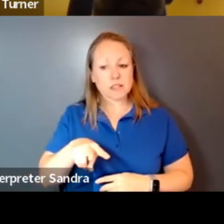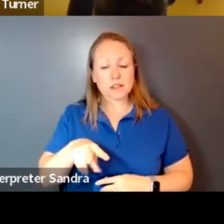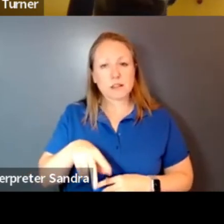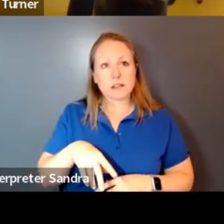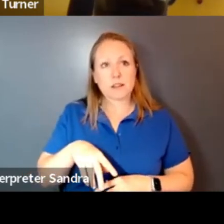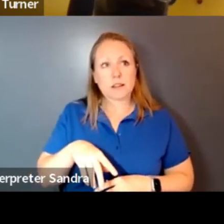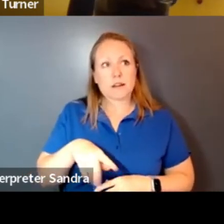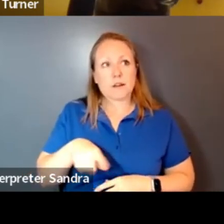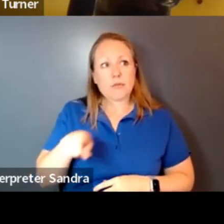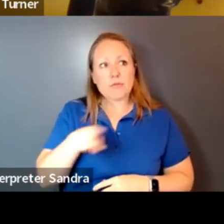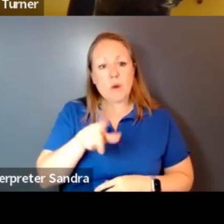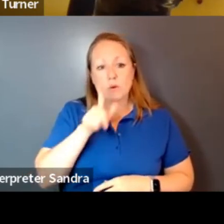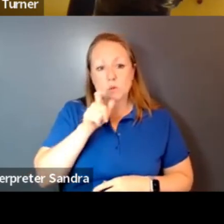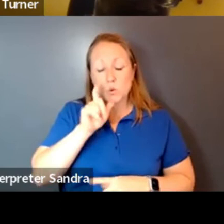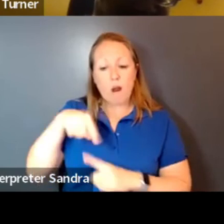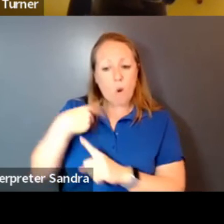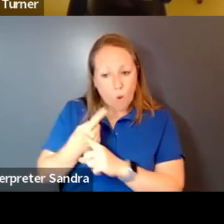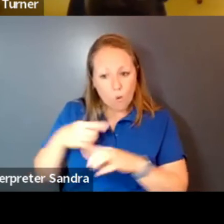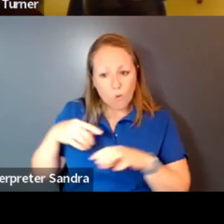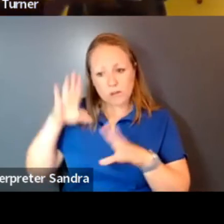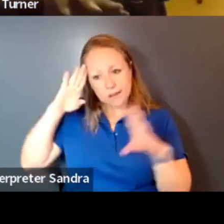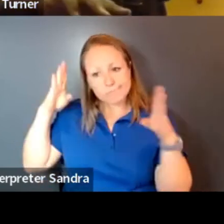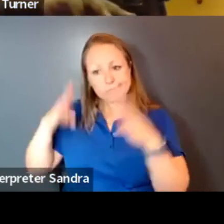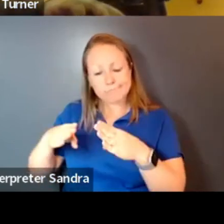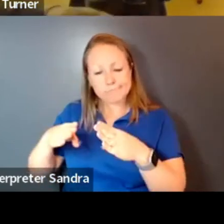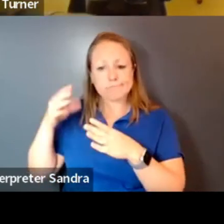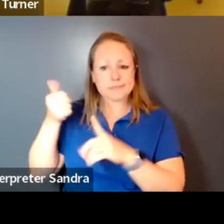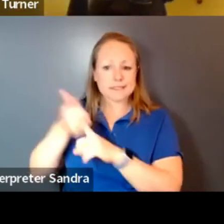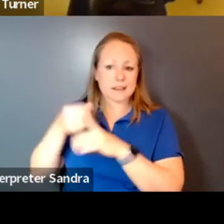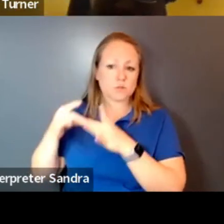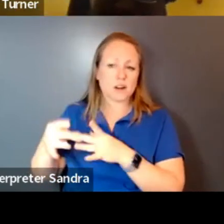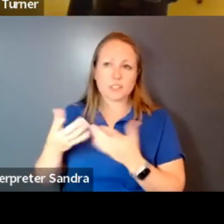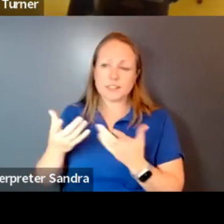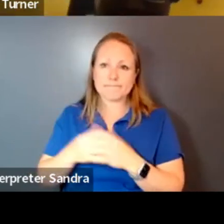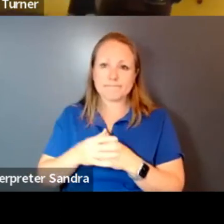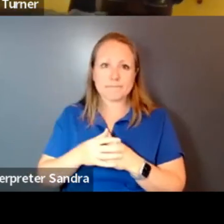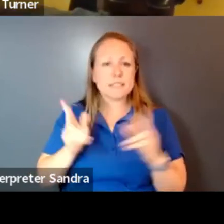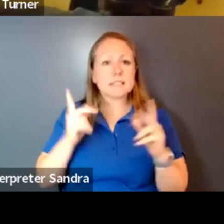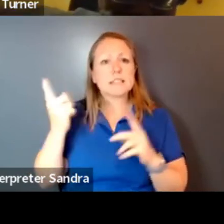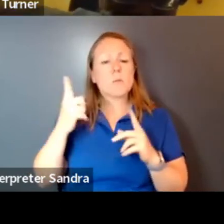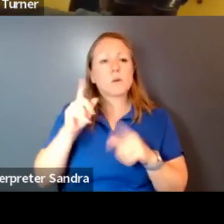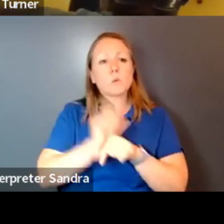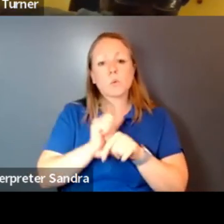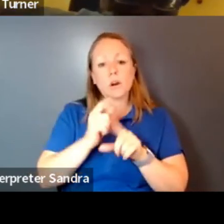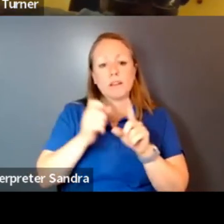know, are only doing soft. I mean, you know, somebody who was working at the county, the largest county in Minnesota,